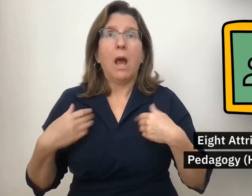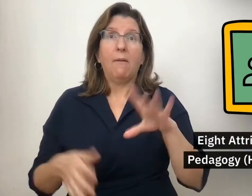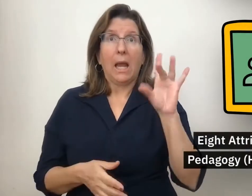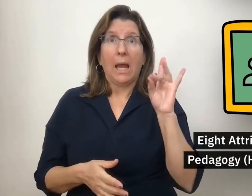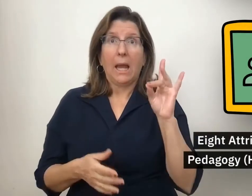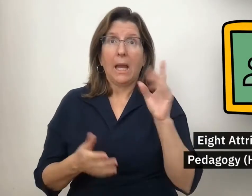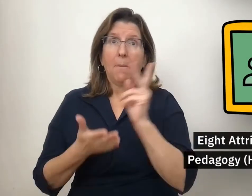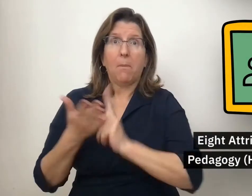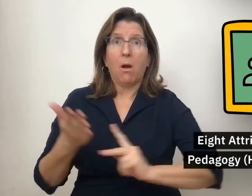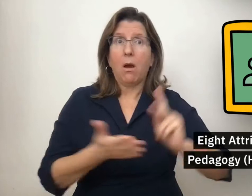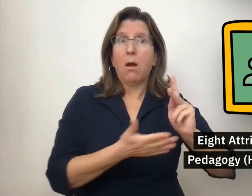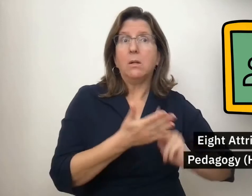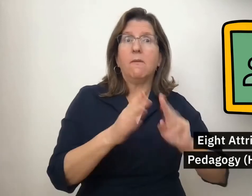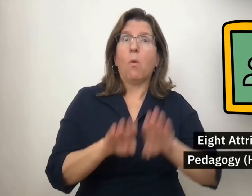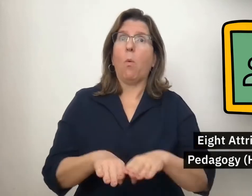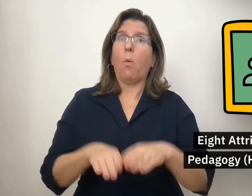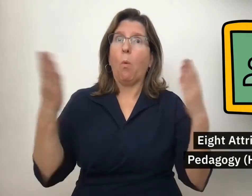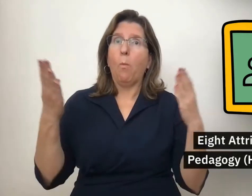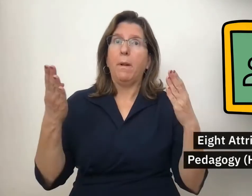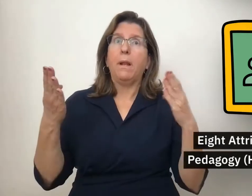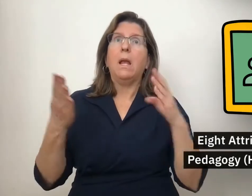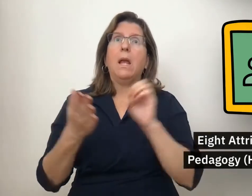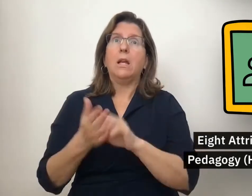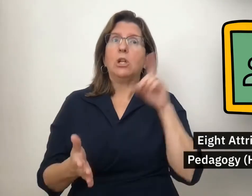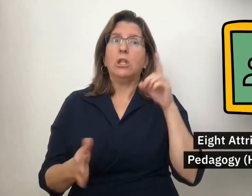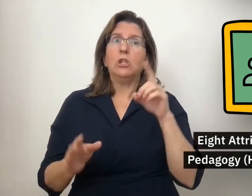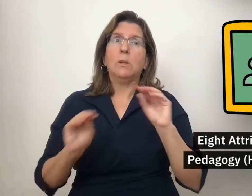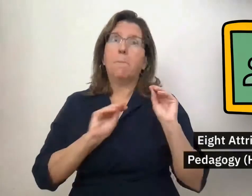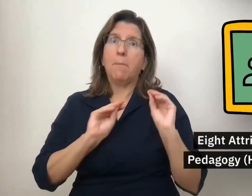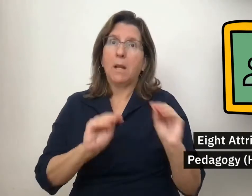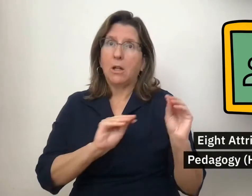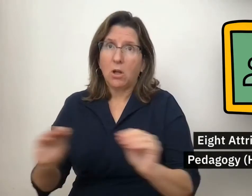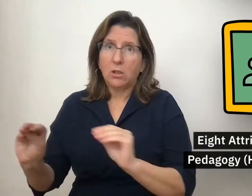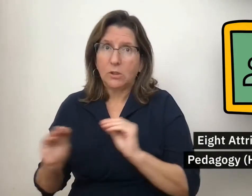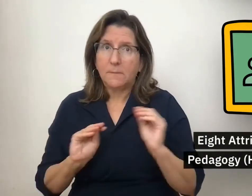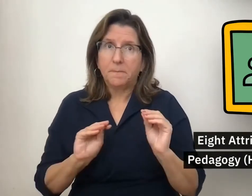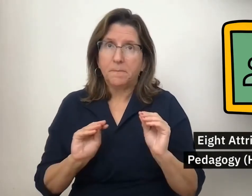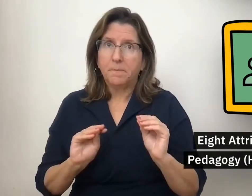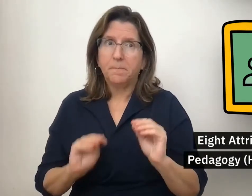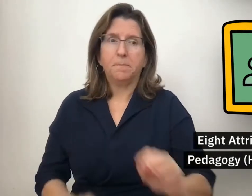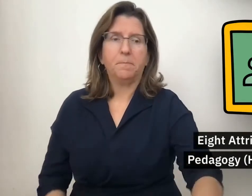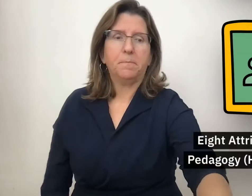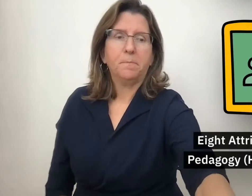There are eight attributes to open education pedagogy.